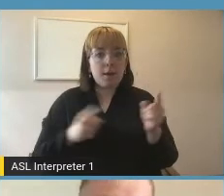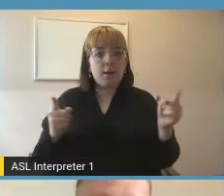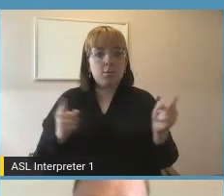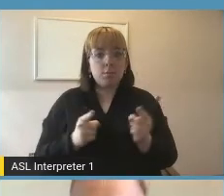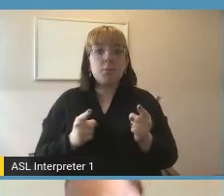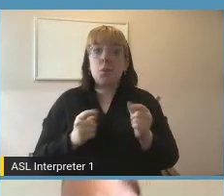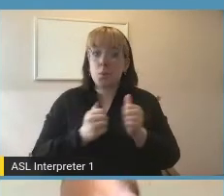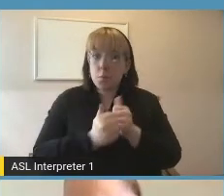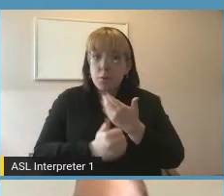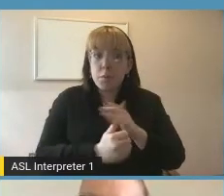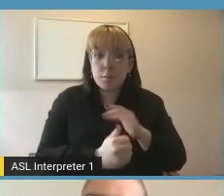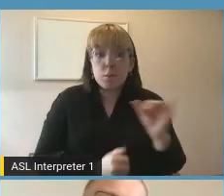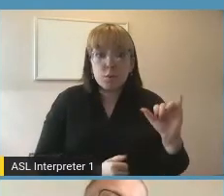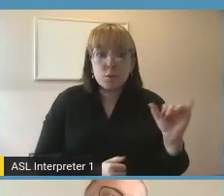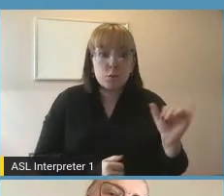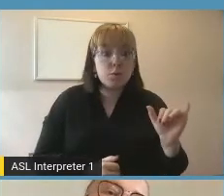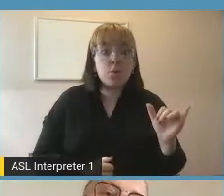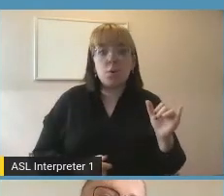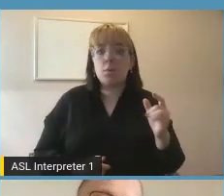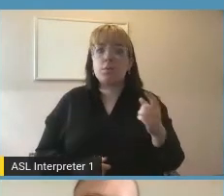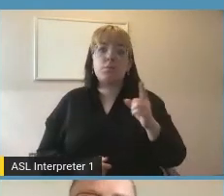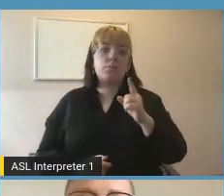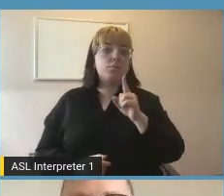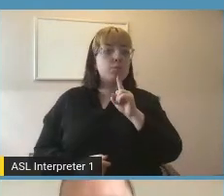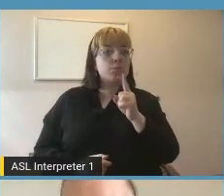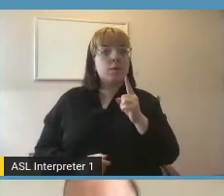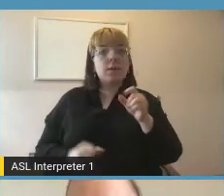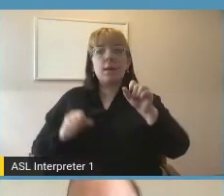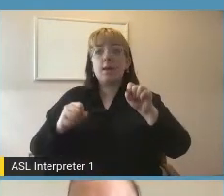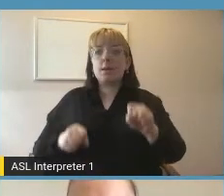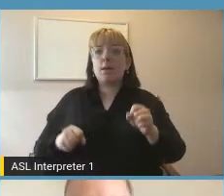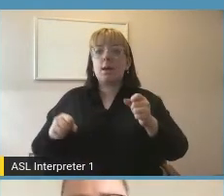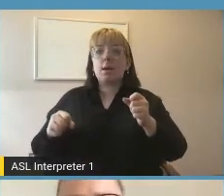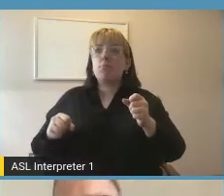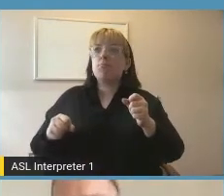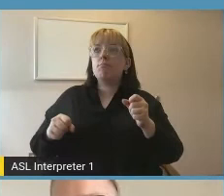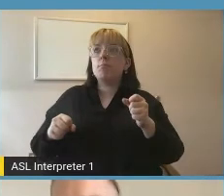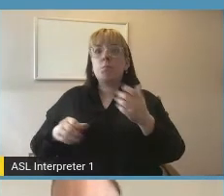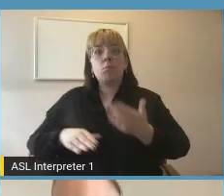just gives you a sense of how music can really take the story somewhere else. I have cut